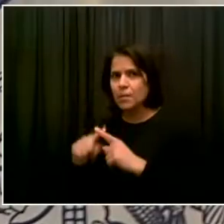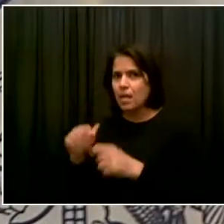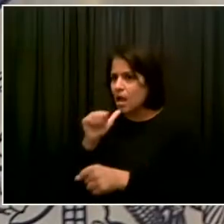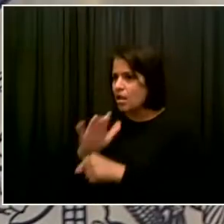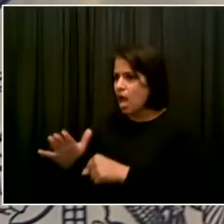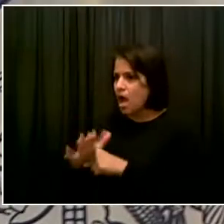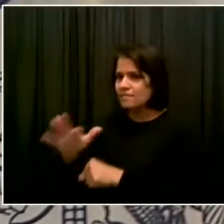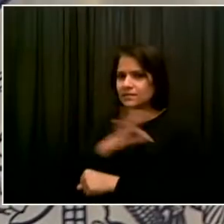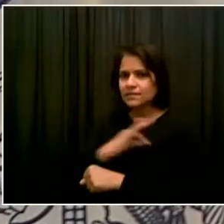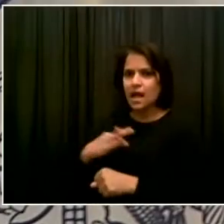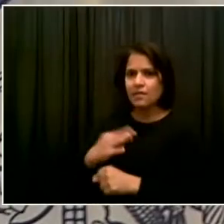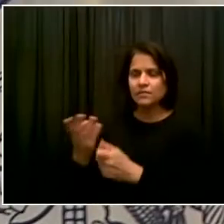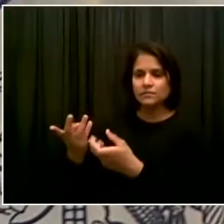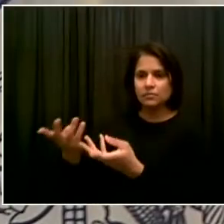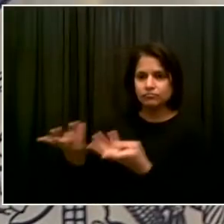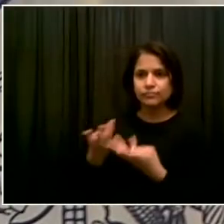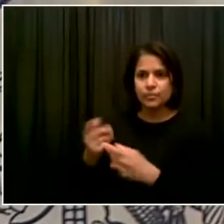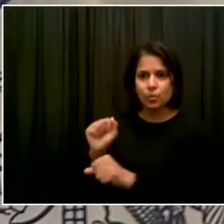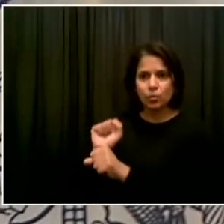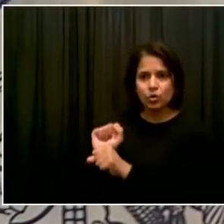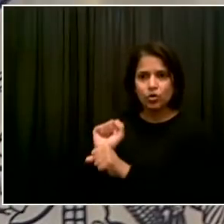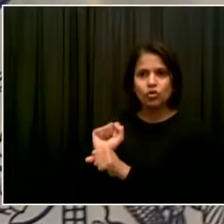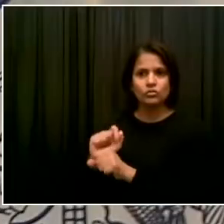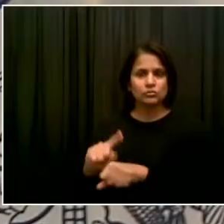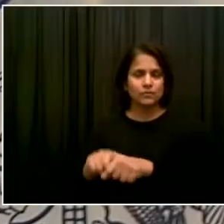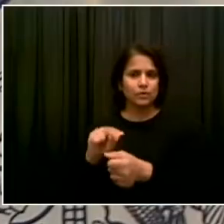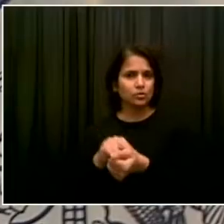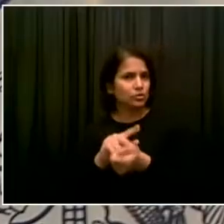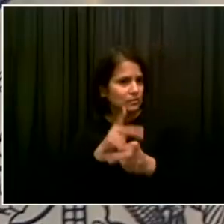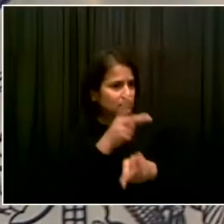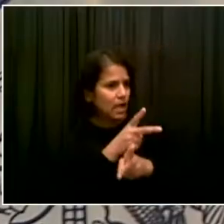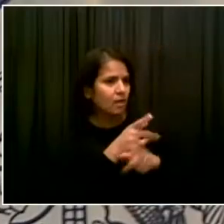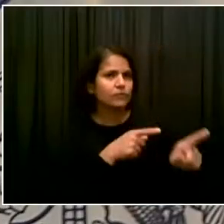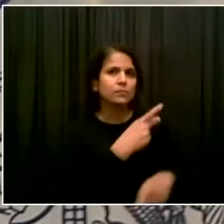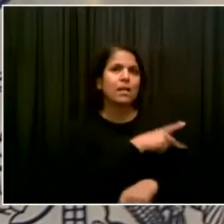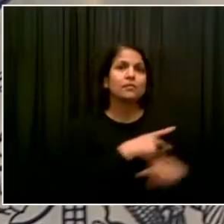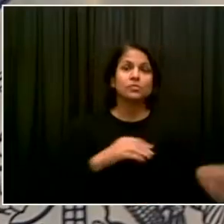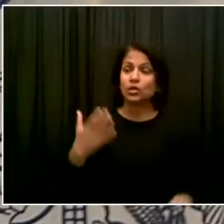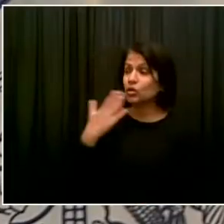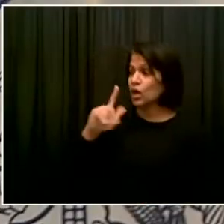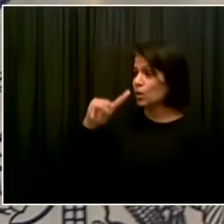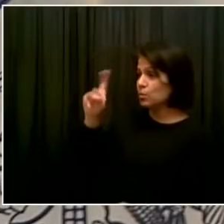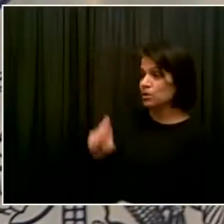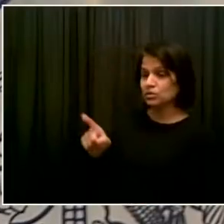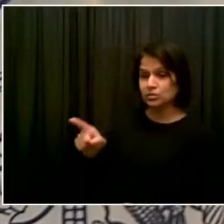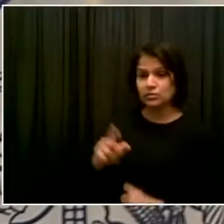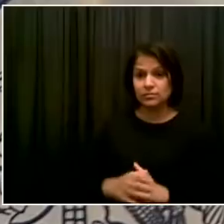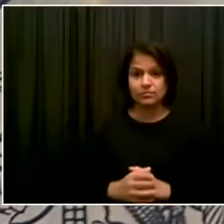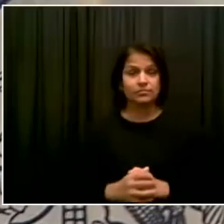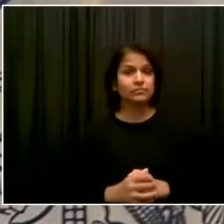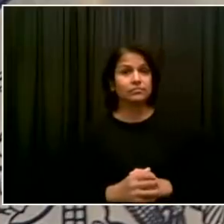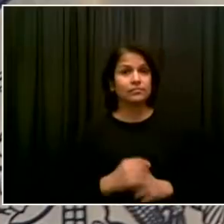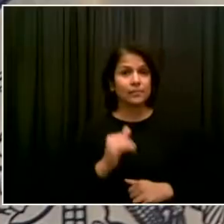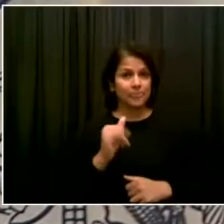SEEING THIS MASSIVE VOLUME RATHER THAN ACUITY OF ILLNESS? FANTASTIC